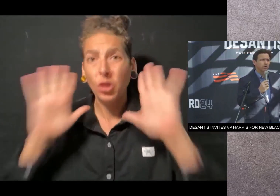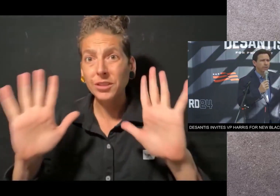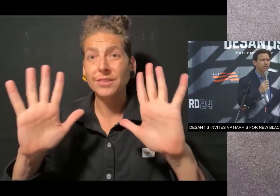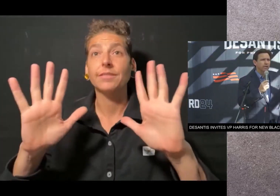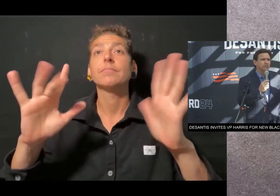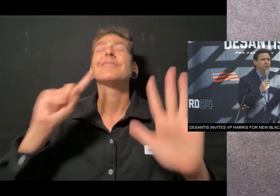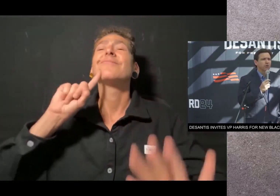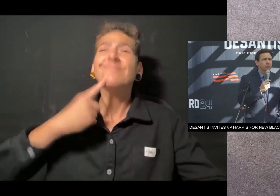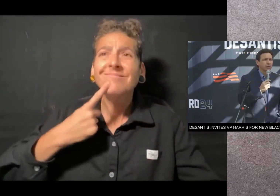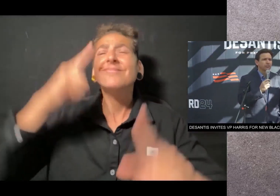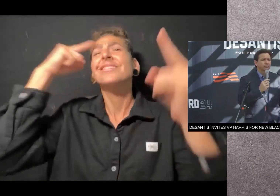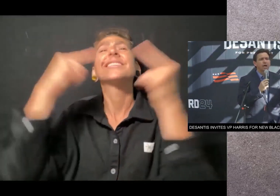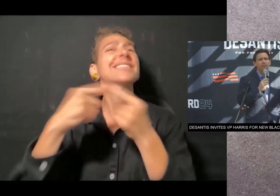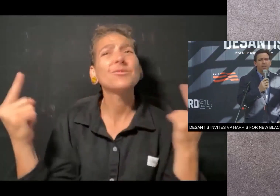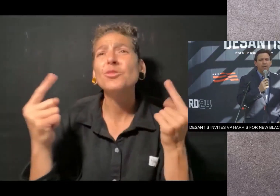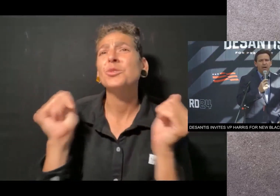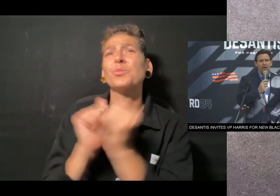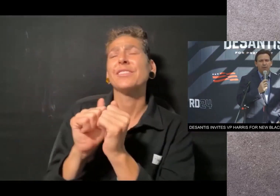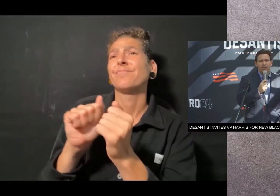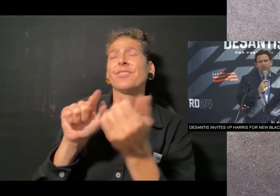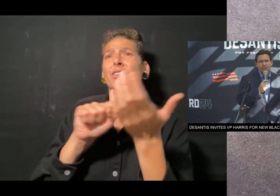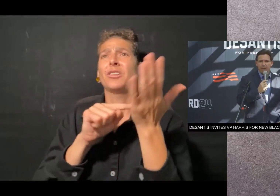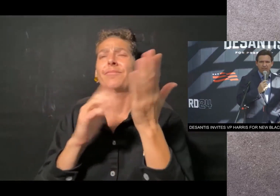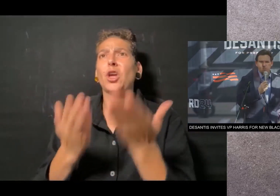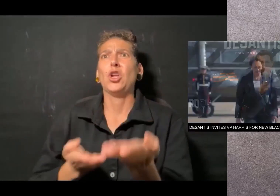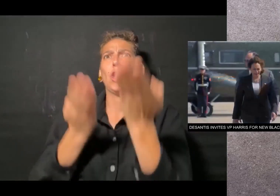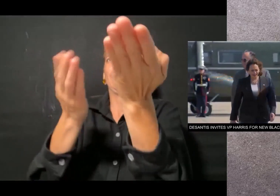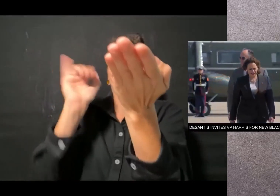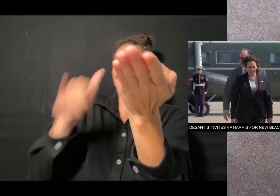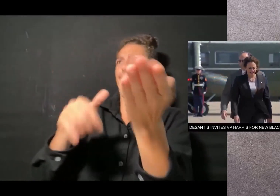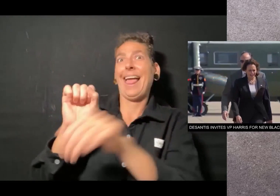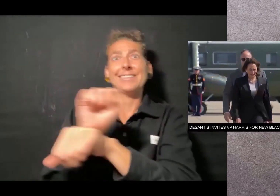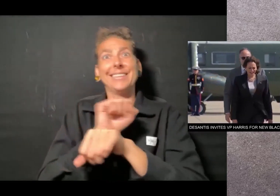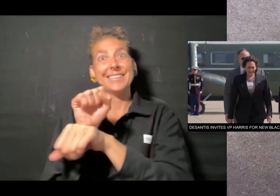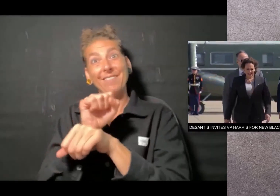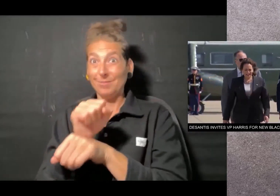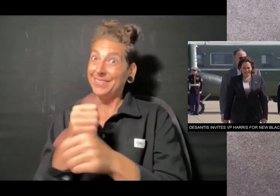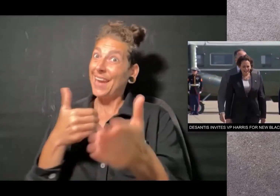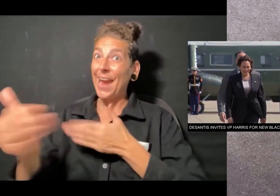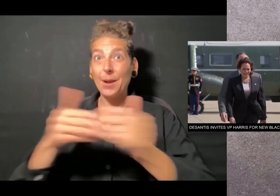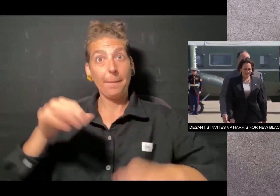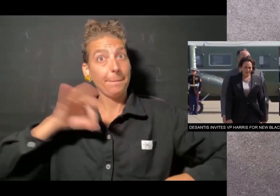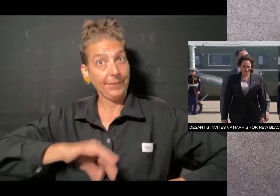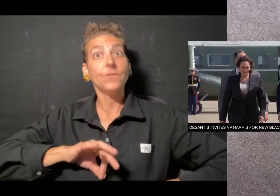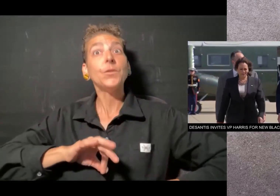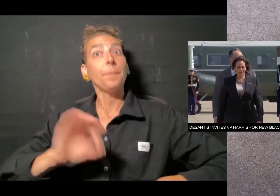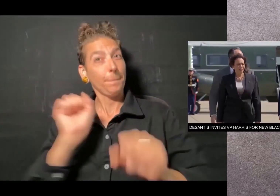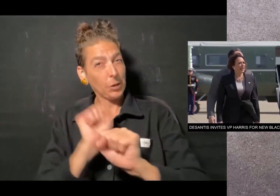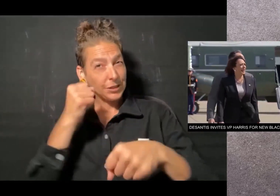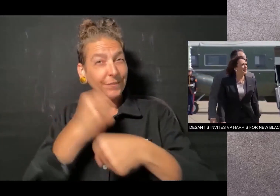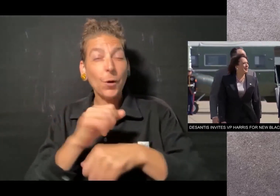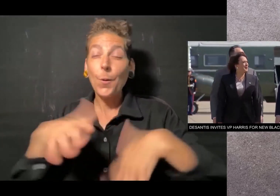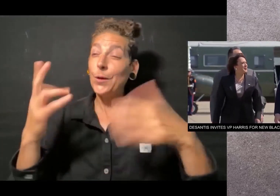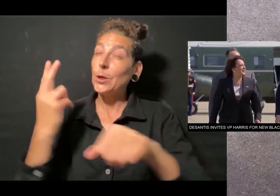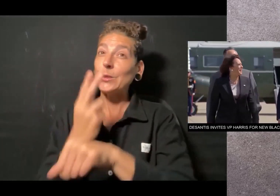and the board said quote we resolutely disagree with the notion that enslavement was in any